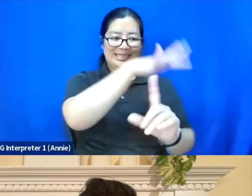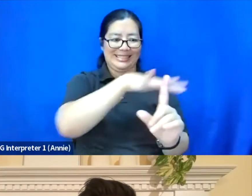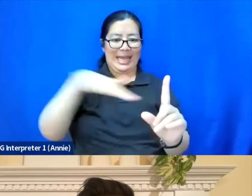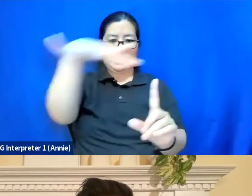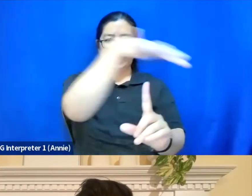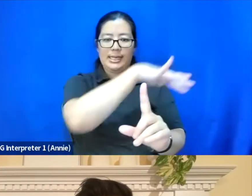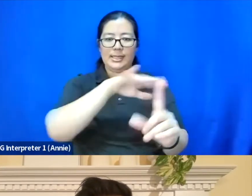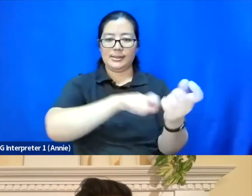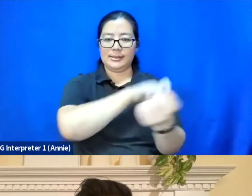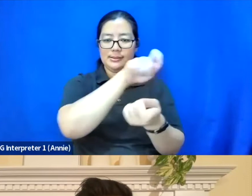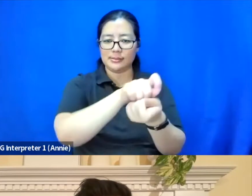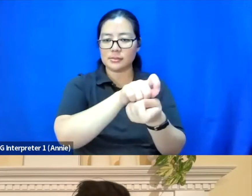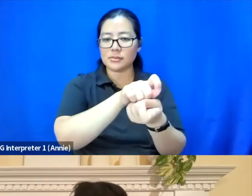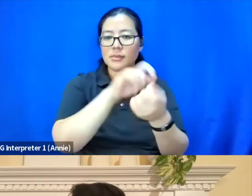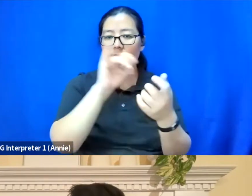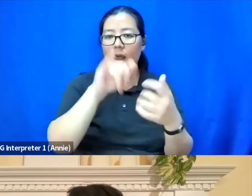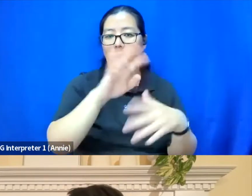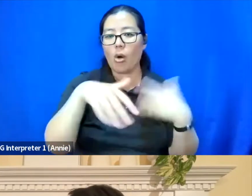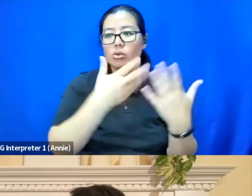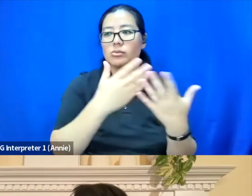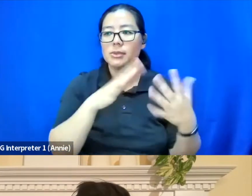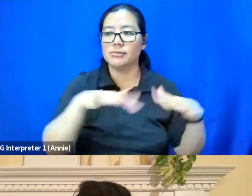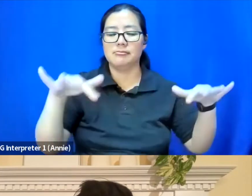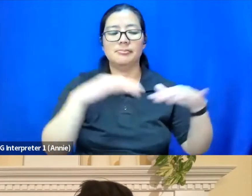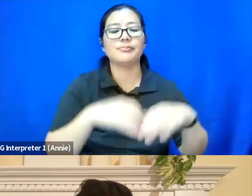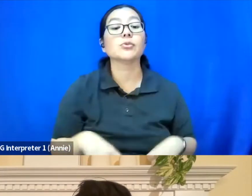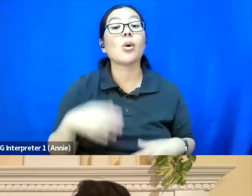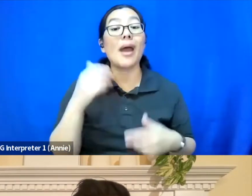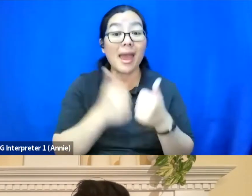So, for example, "Perdition Days," which is an essay